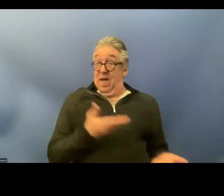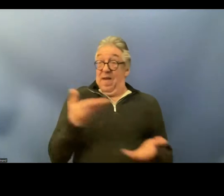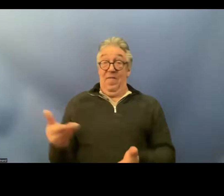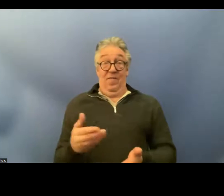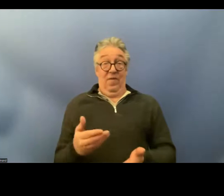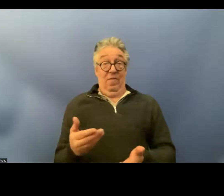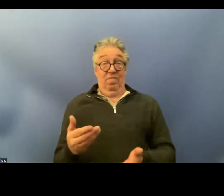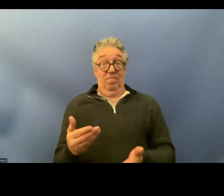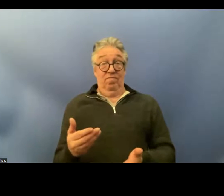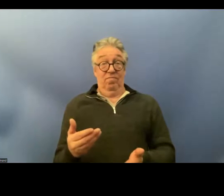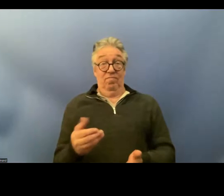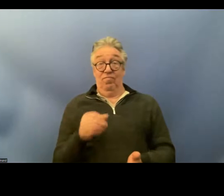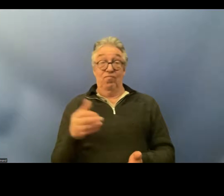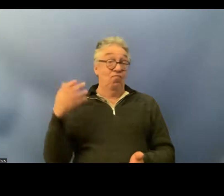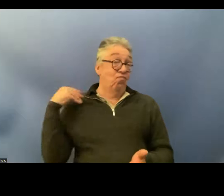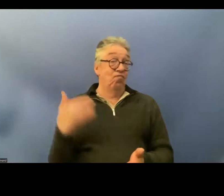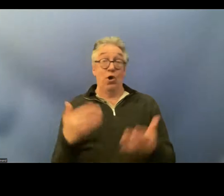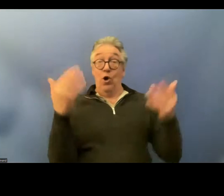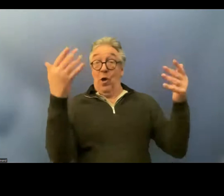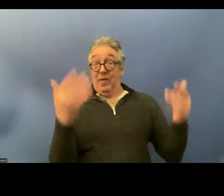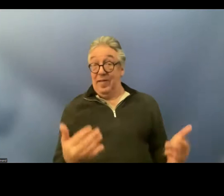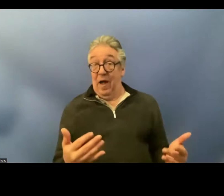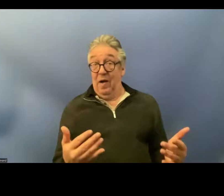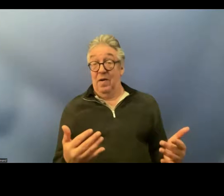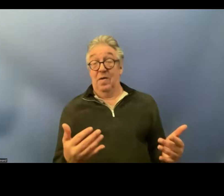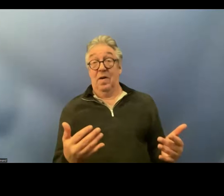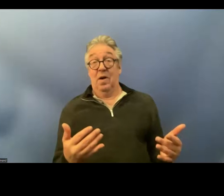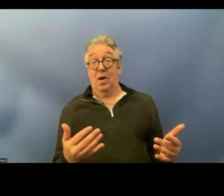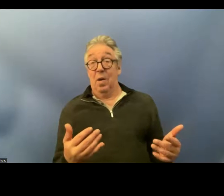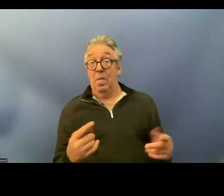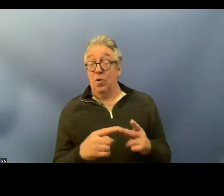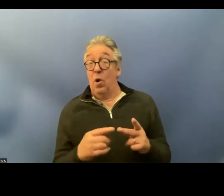previously, and elements that can help, but even more importantly, because we have another